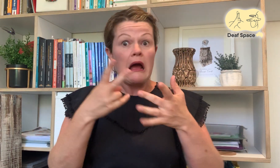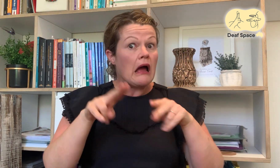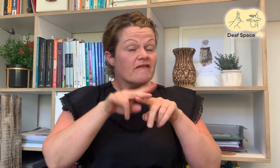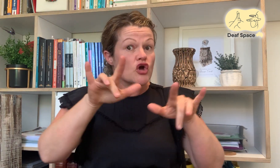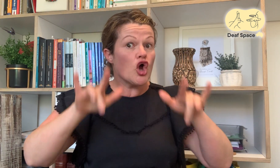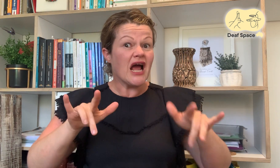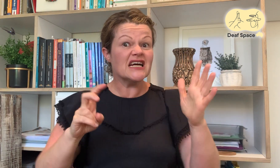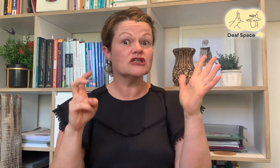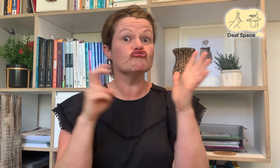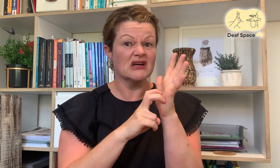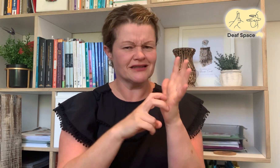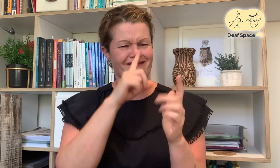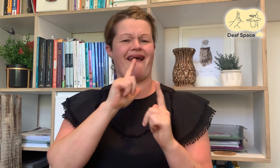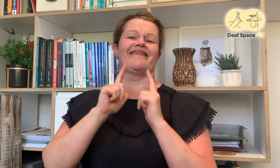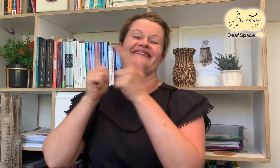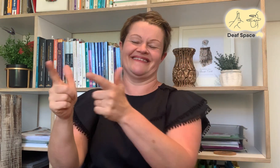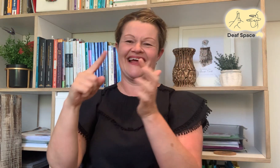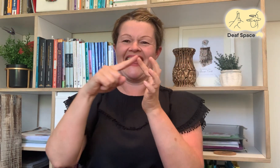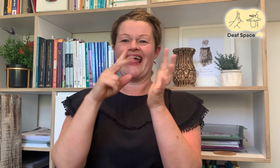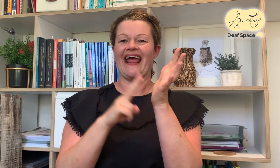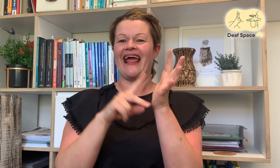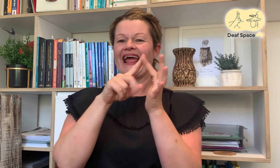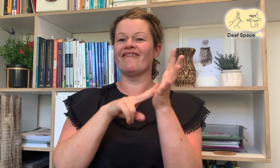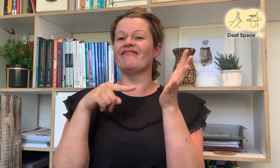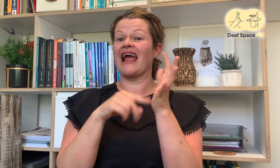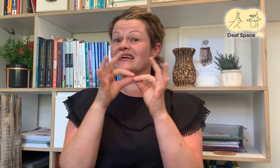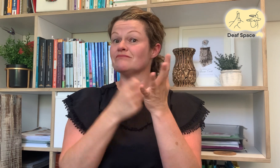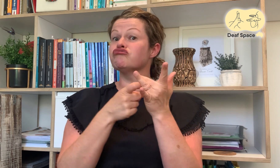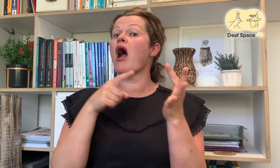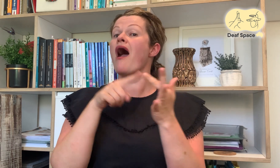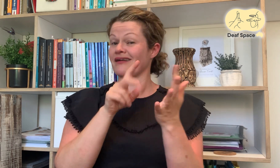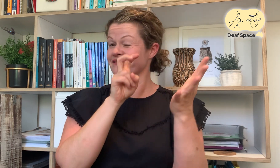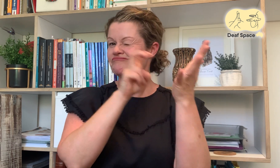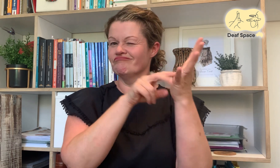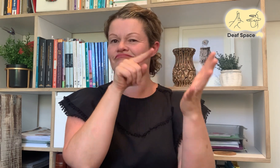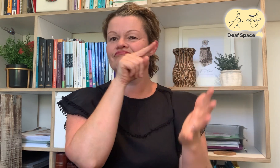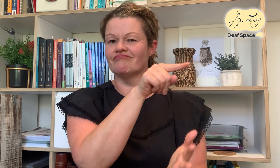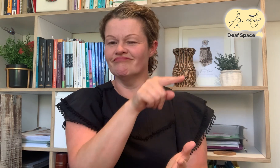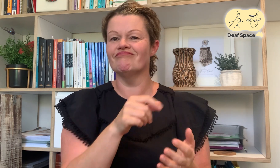and if you haven't yet registered, head over to Eventbrite and register.